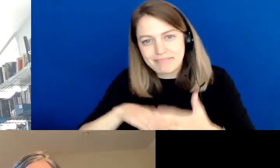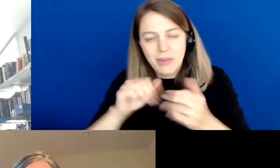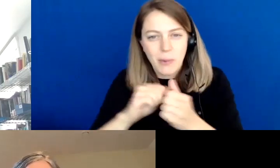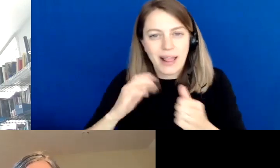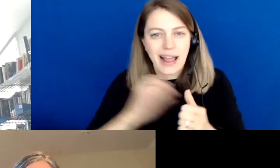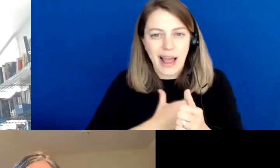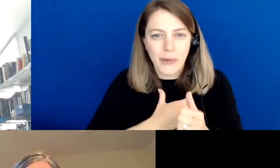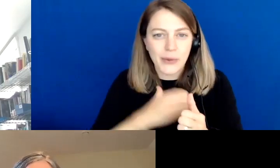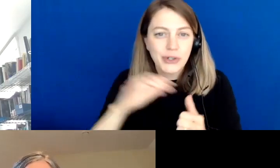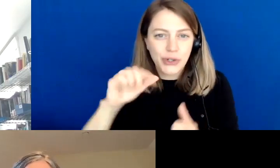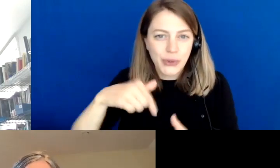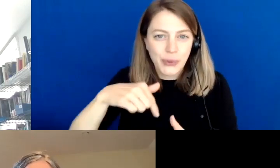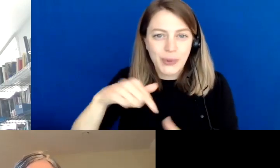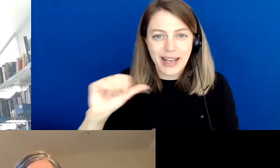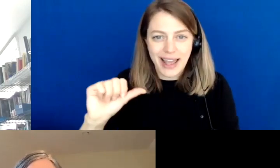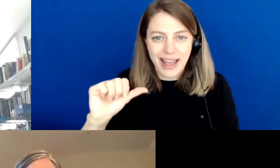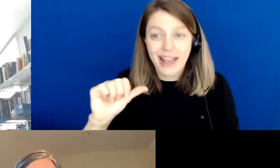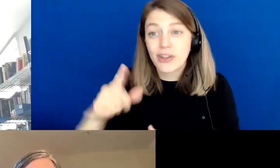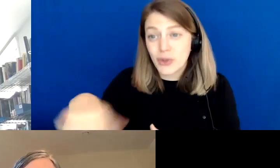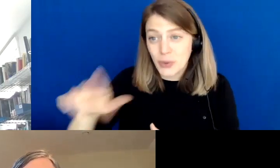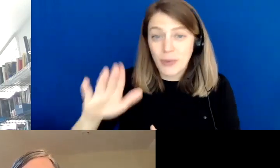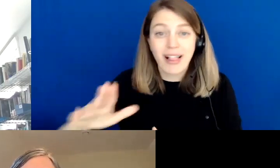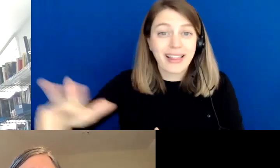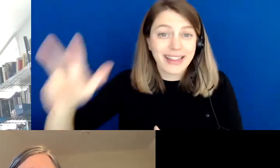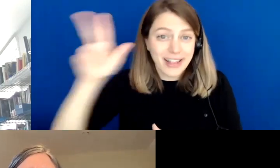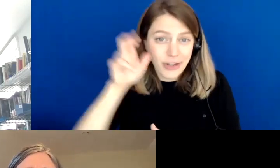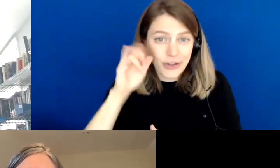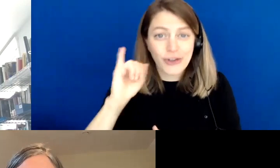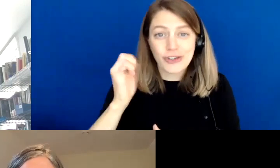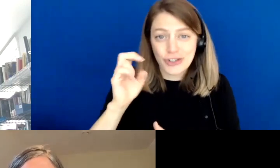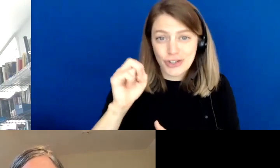You'll both get to hear Jan and I talk.